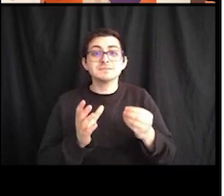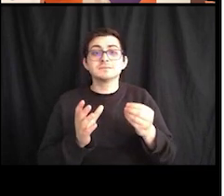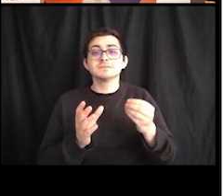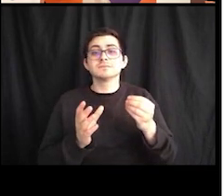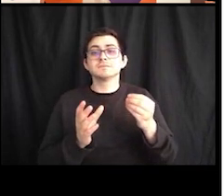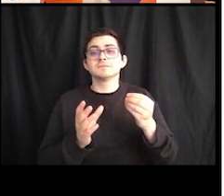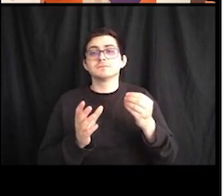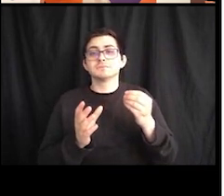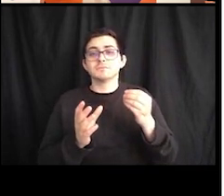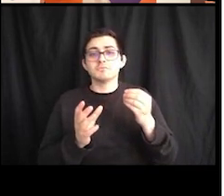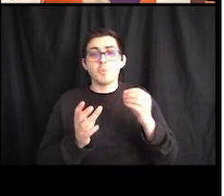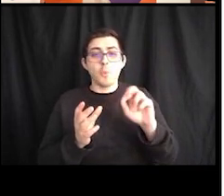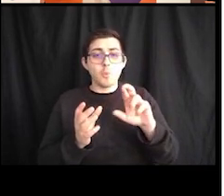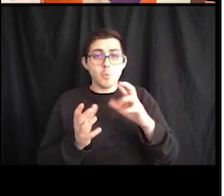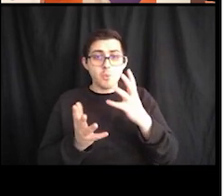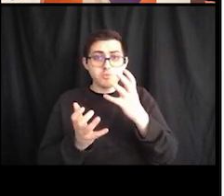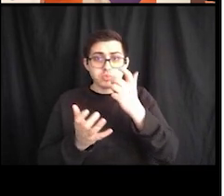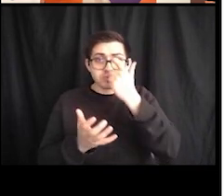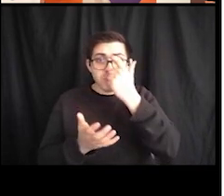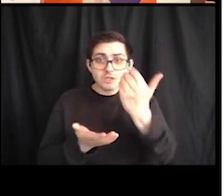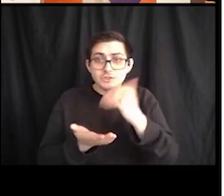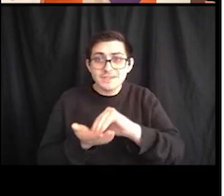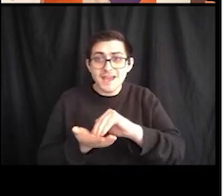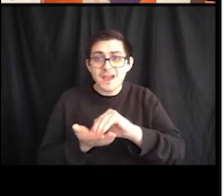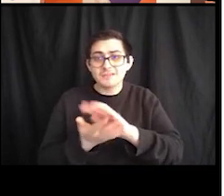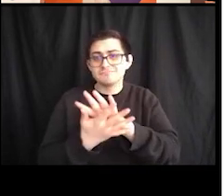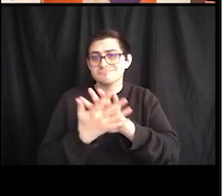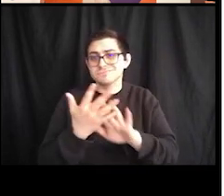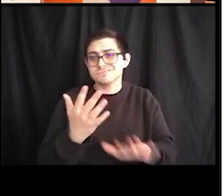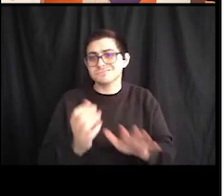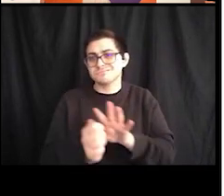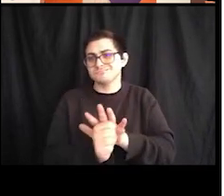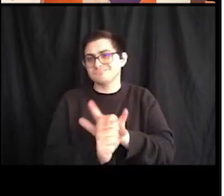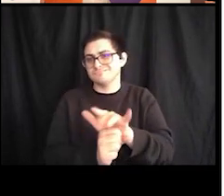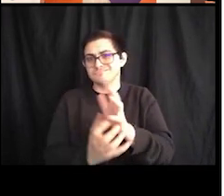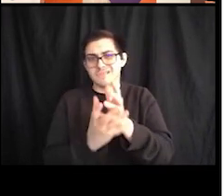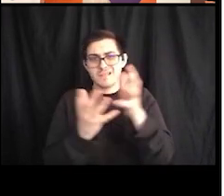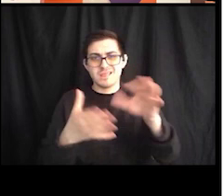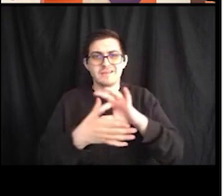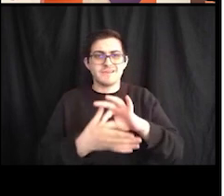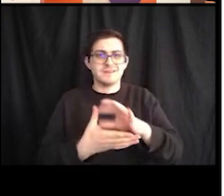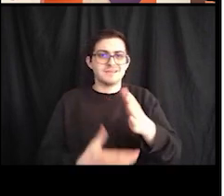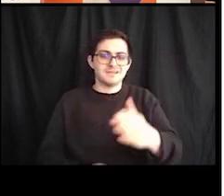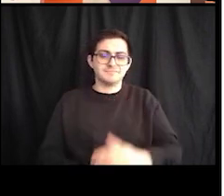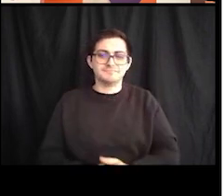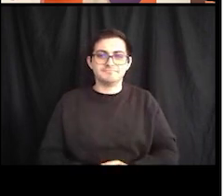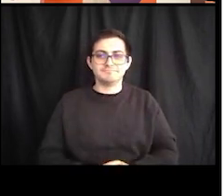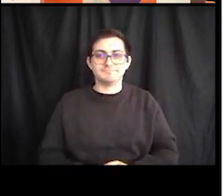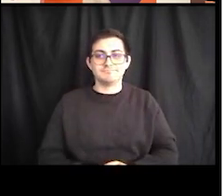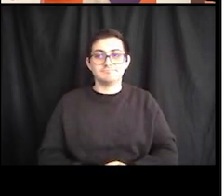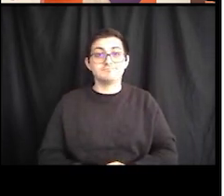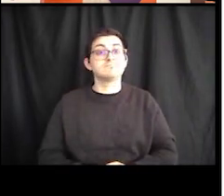Yeah there is so much amazing stuff here. And we are constantly adding to community and iterating it.